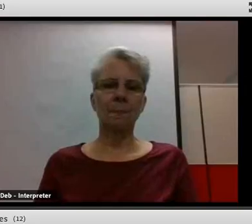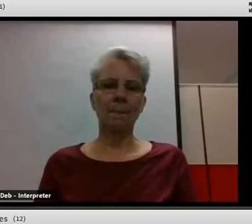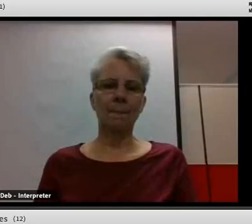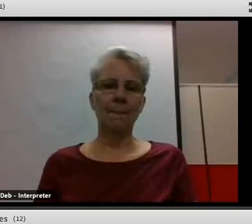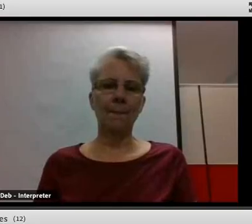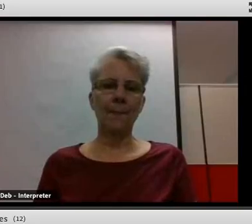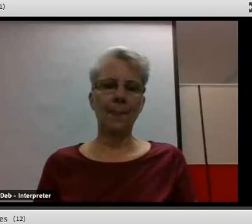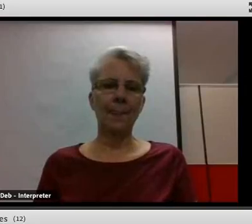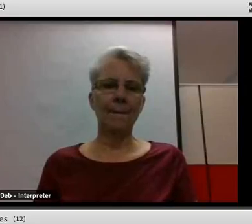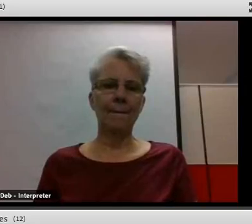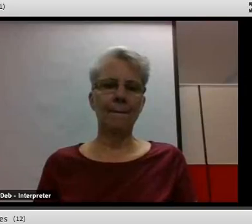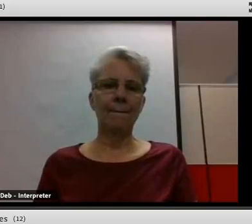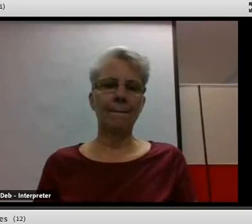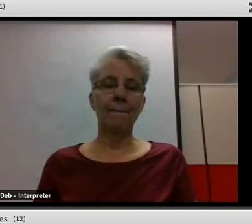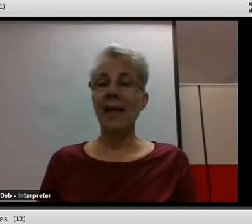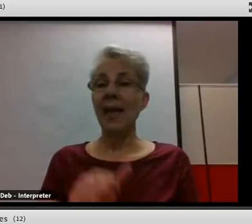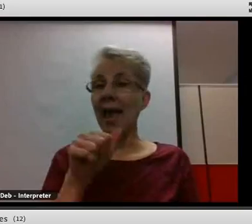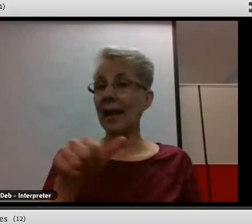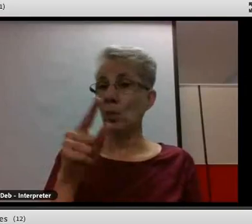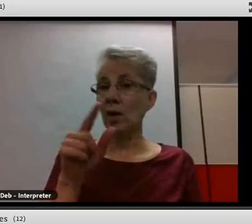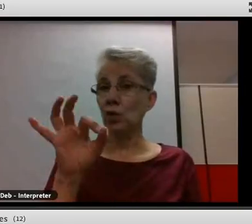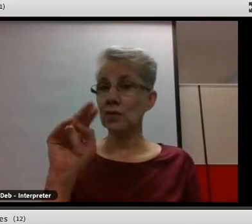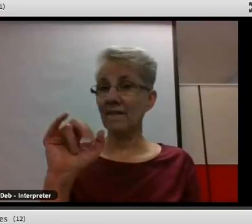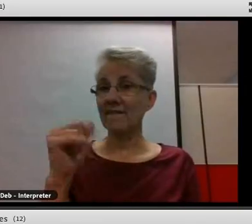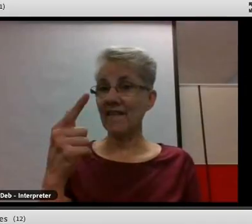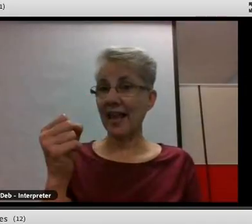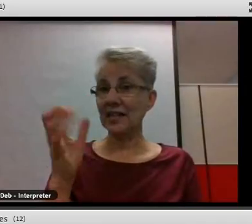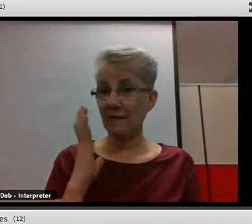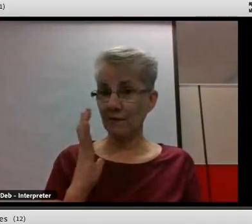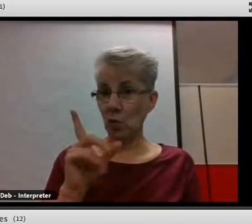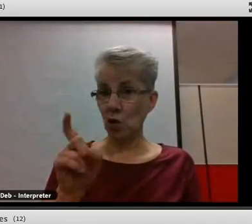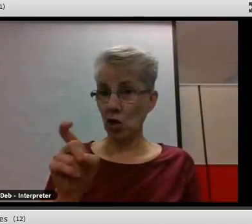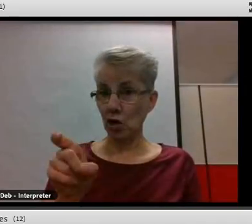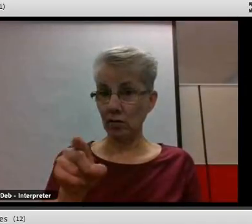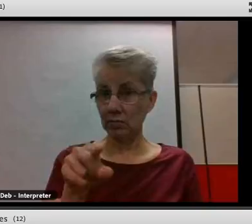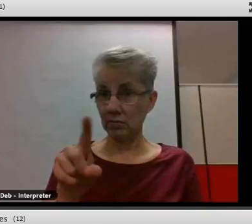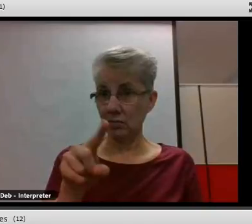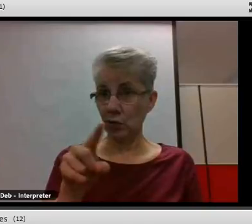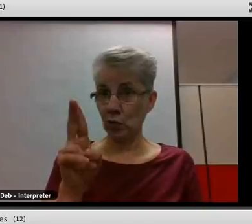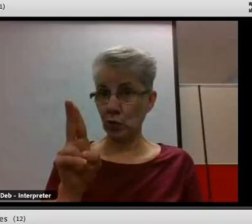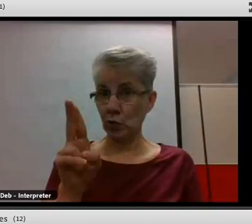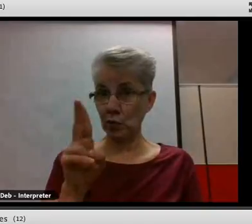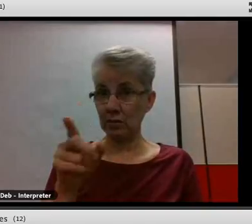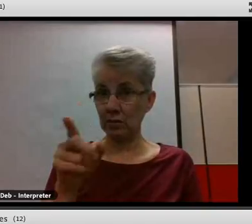So they had these awesome Nook tablets that they're e-Readers, and I think they have, you know,